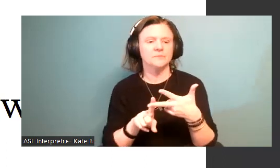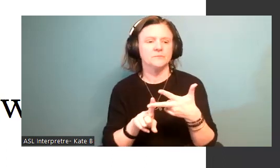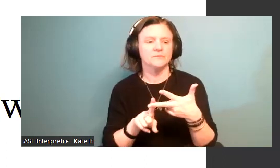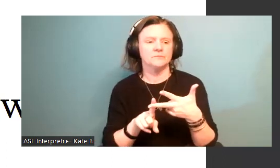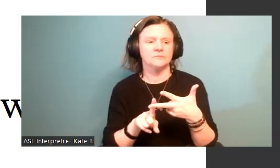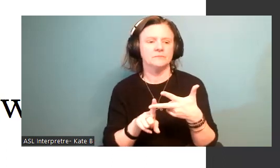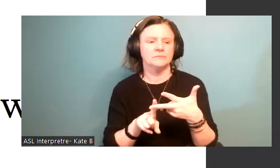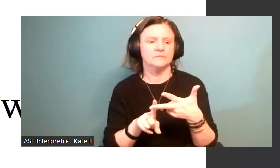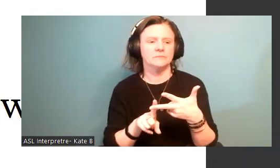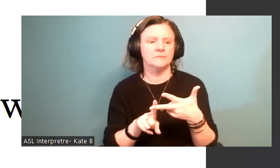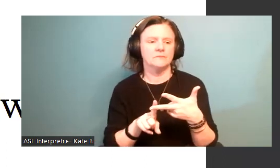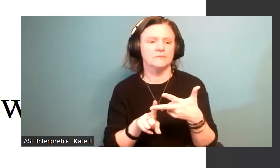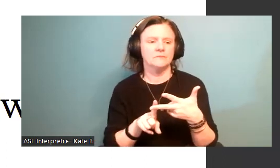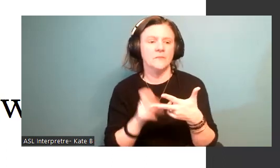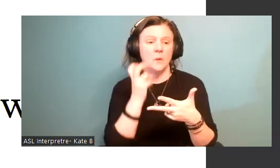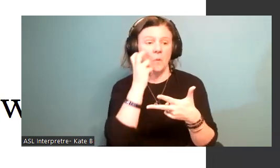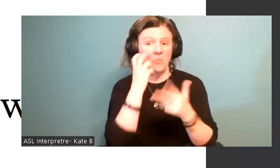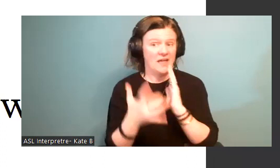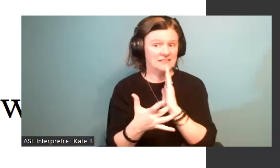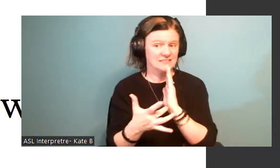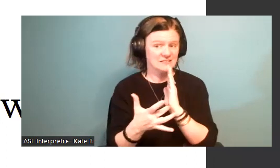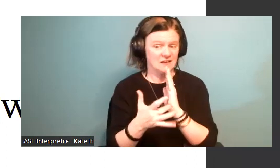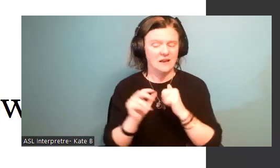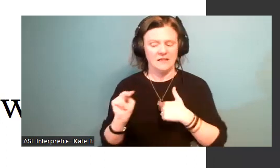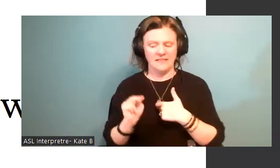new gift ideas, smart home and voice assistance.